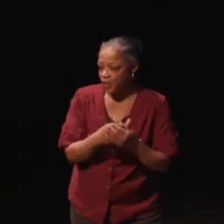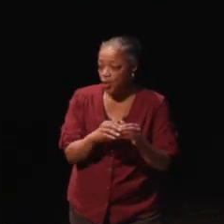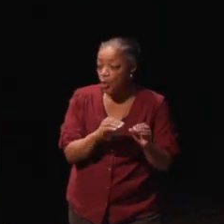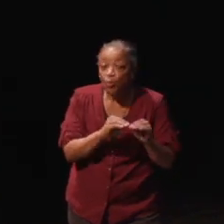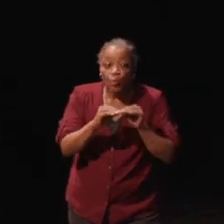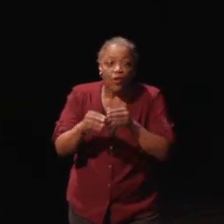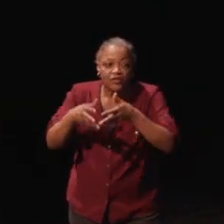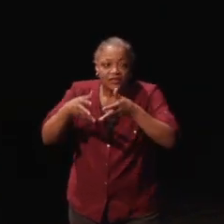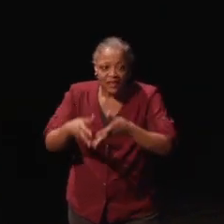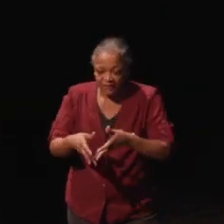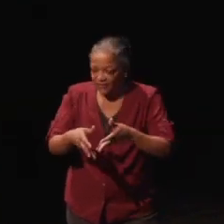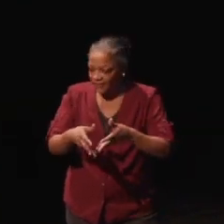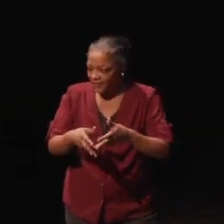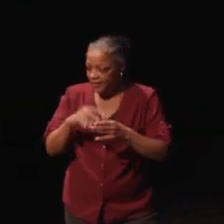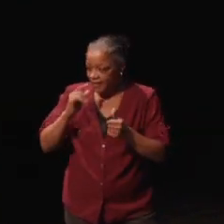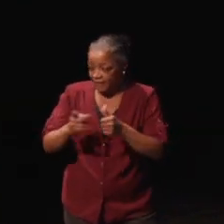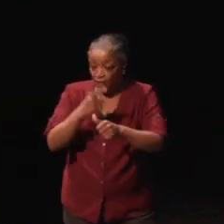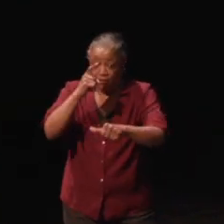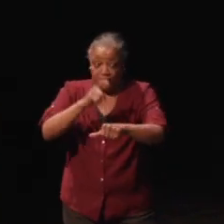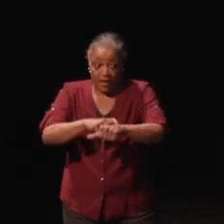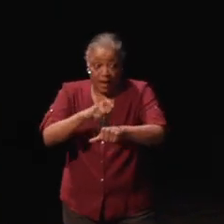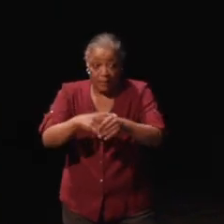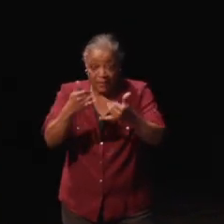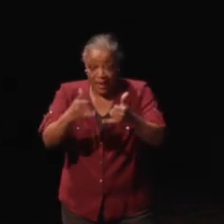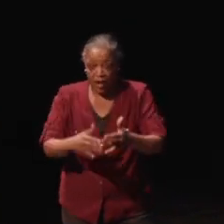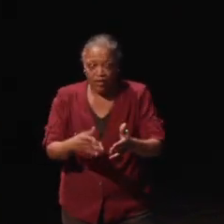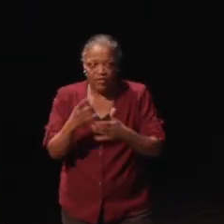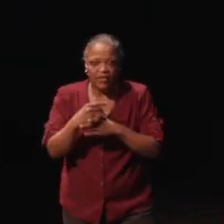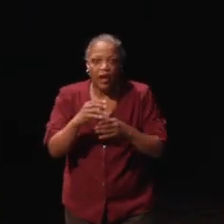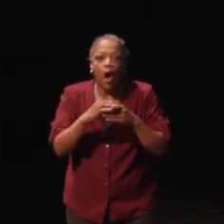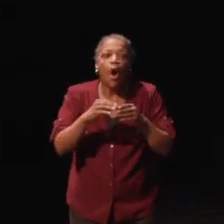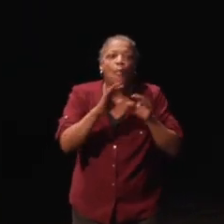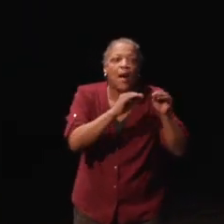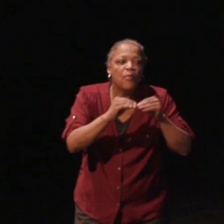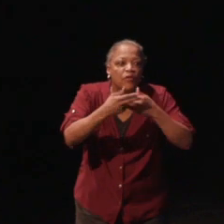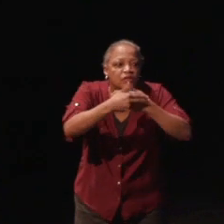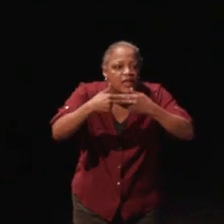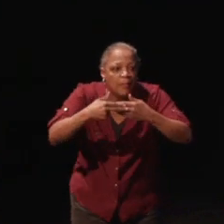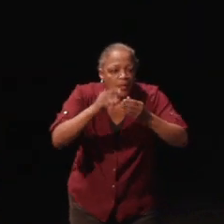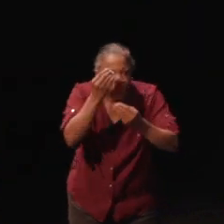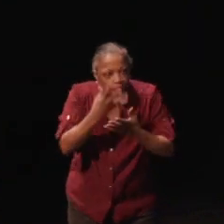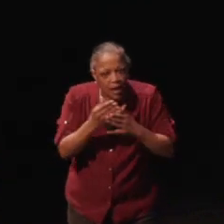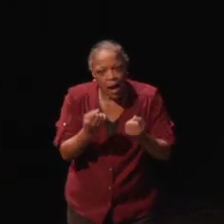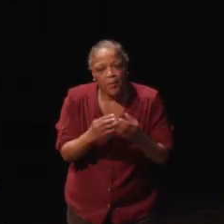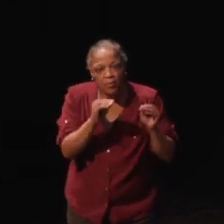but if you're a first-time player you realize, this is my moves label, and tell me how many moves I have left.